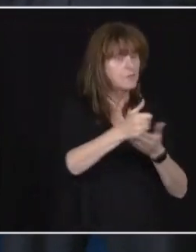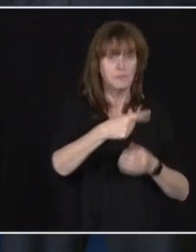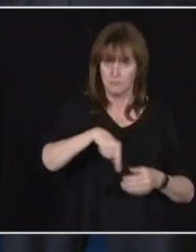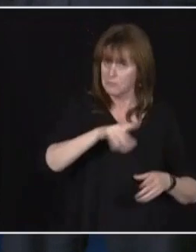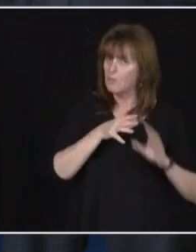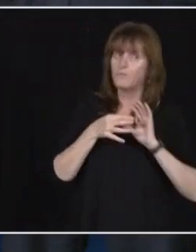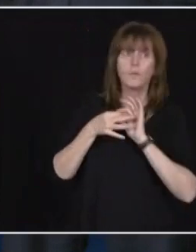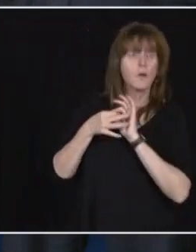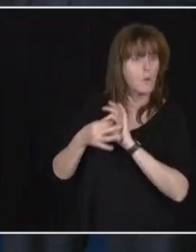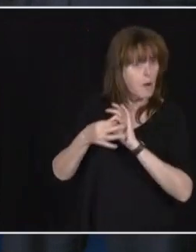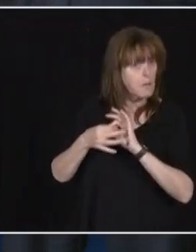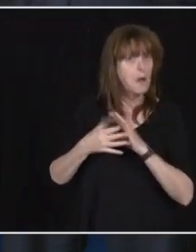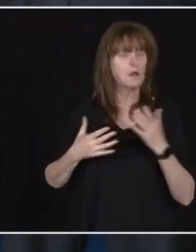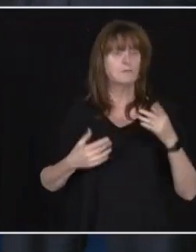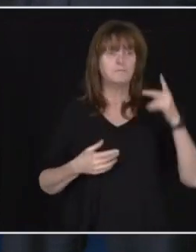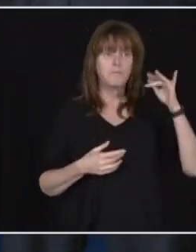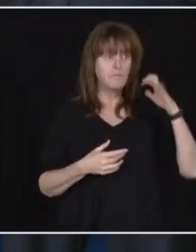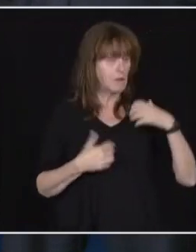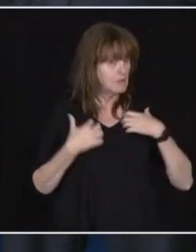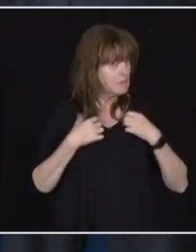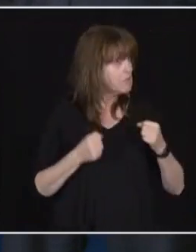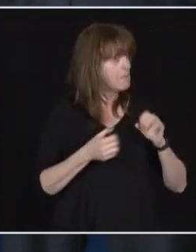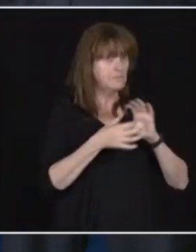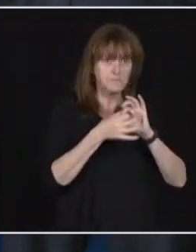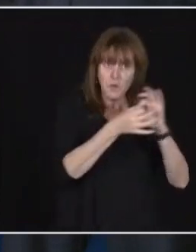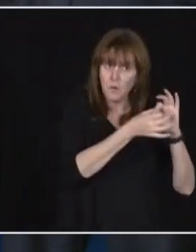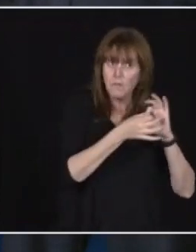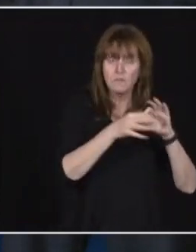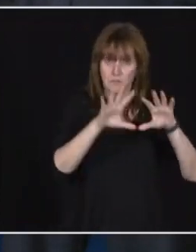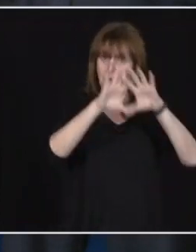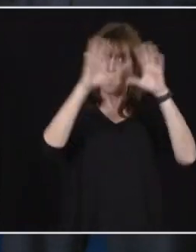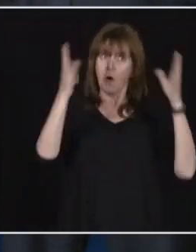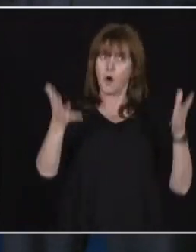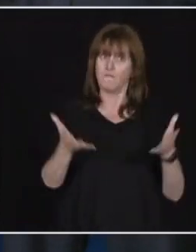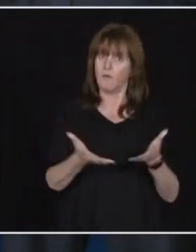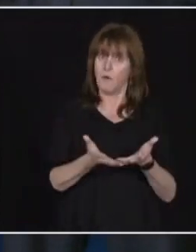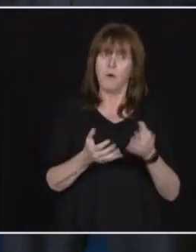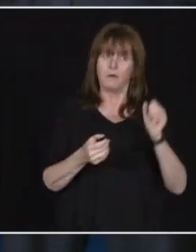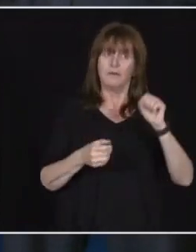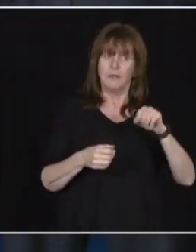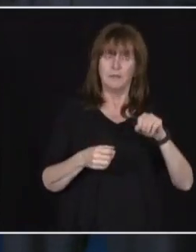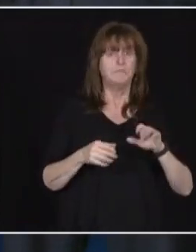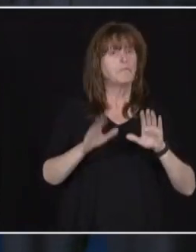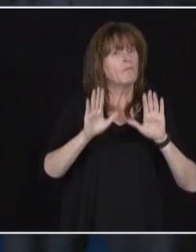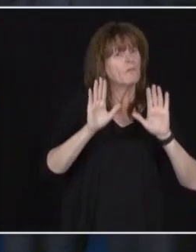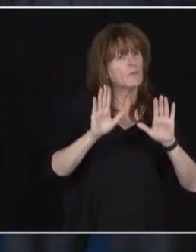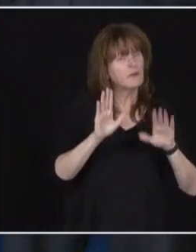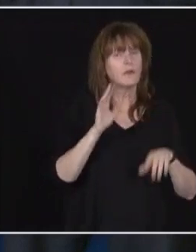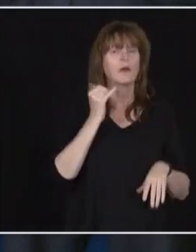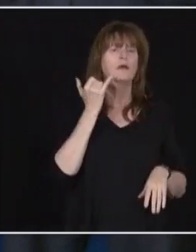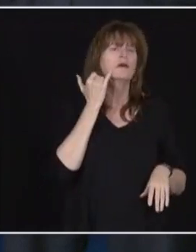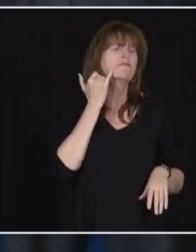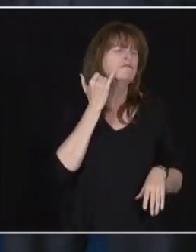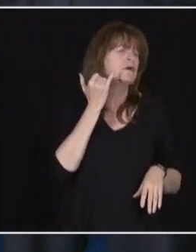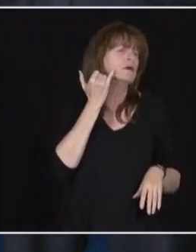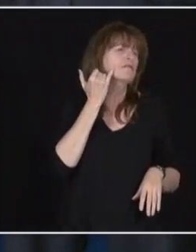has been great and working with the public health unit. However, that being said, if there are situations